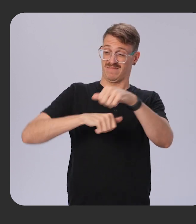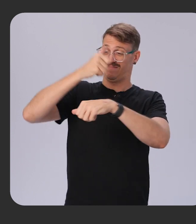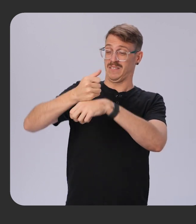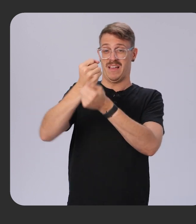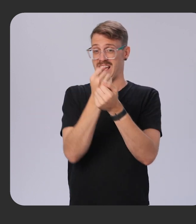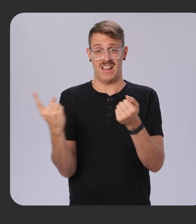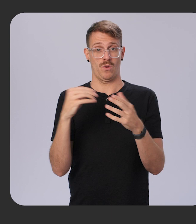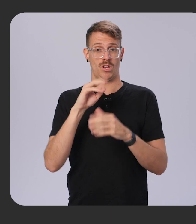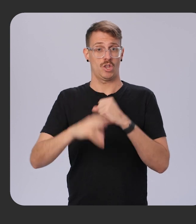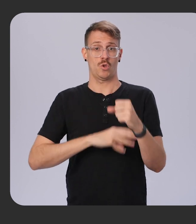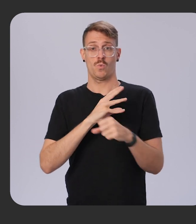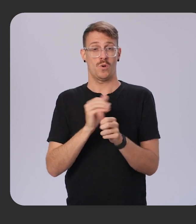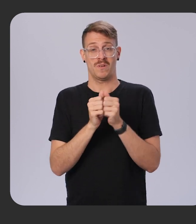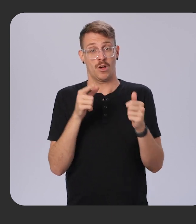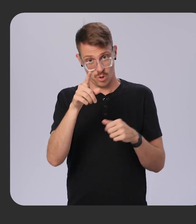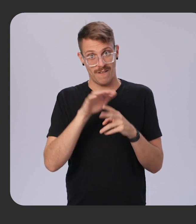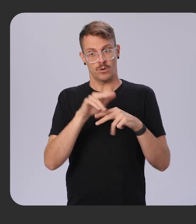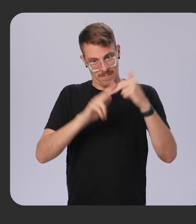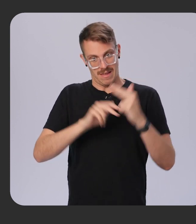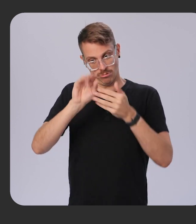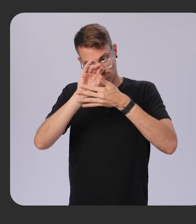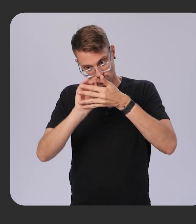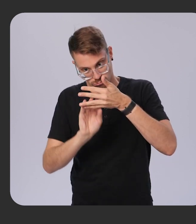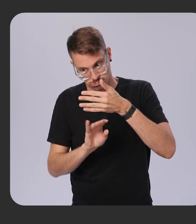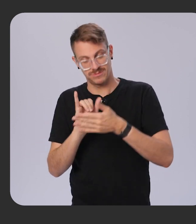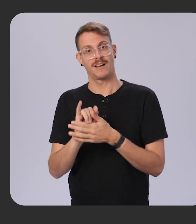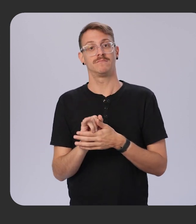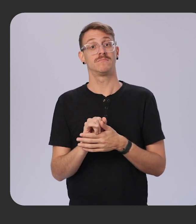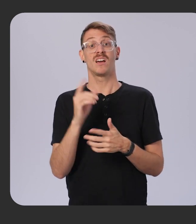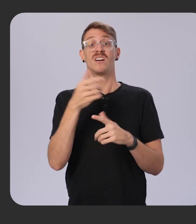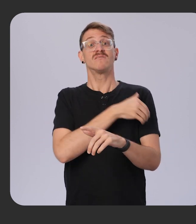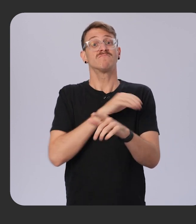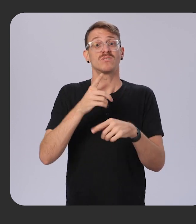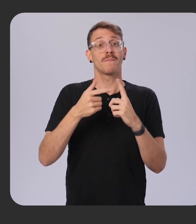without you having to go there. This is powered by Google's global localization technique,